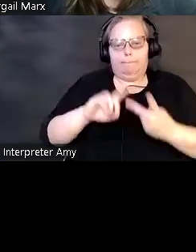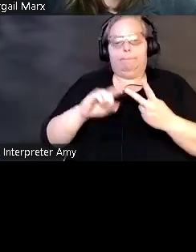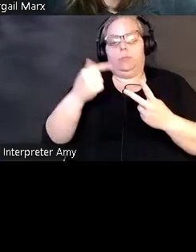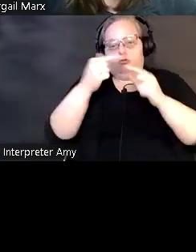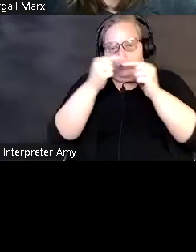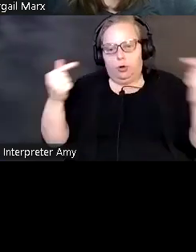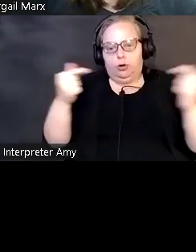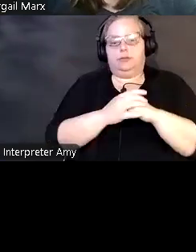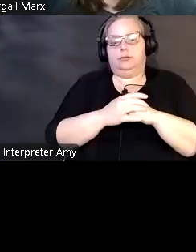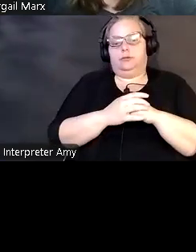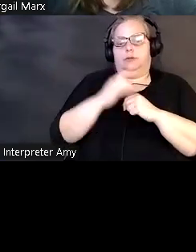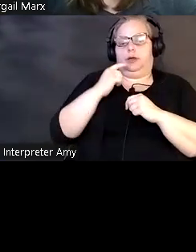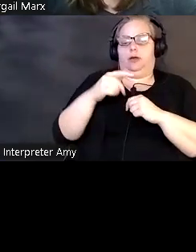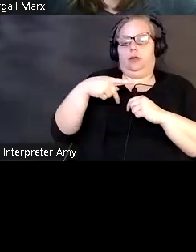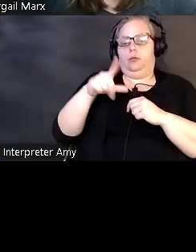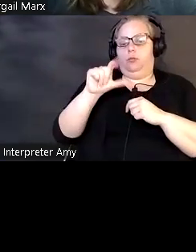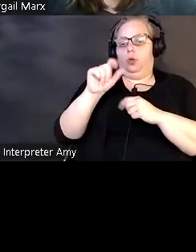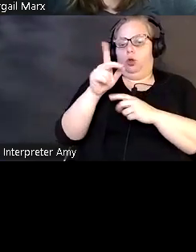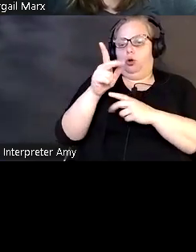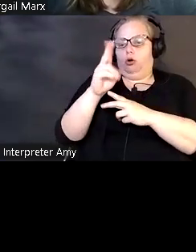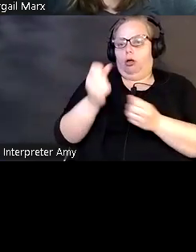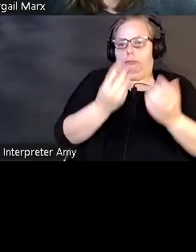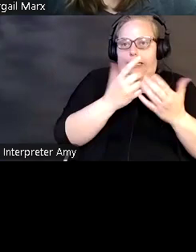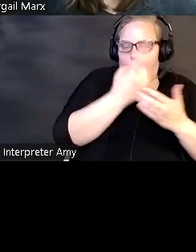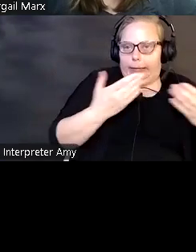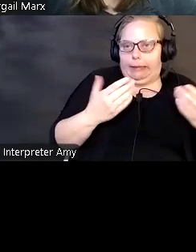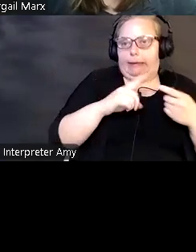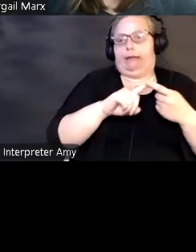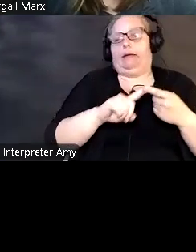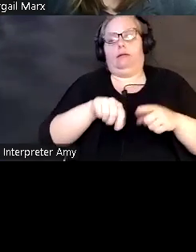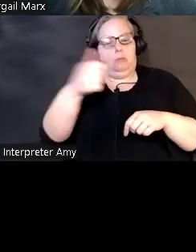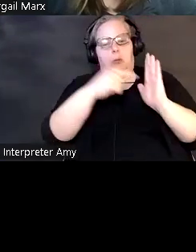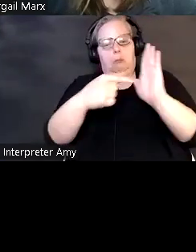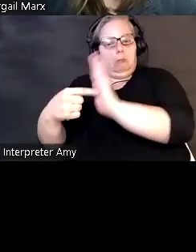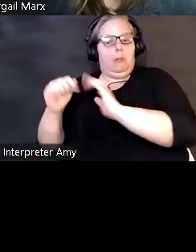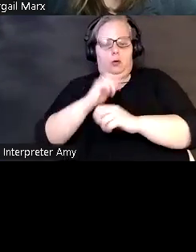so that's really how they're using words on the AAC system to functionally communicate.